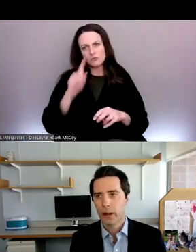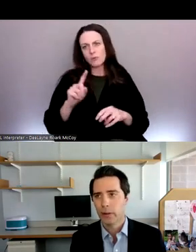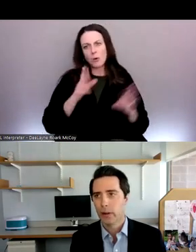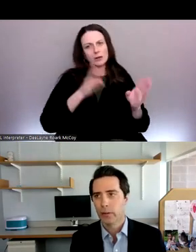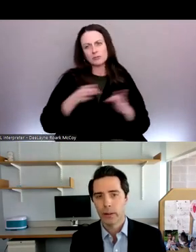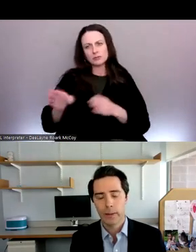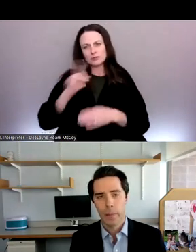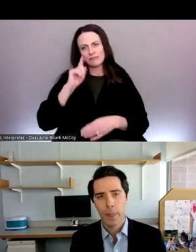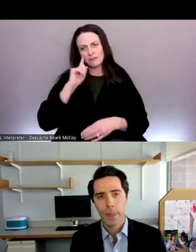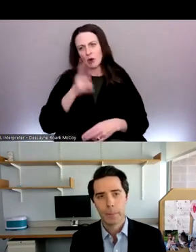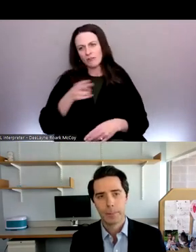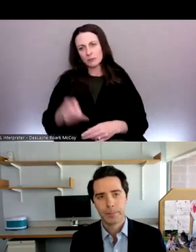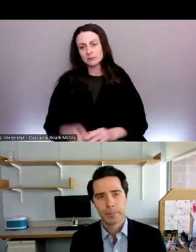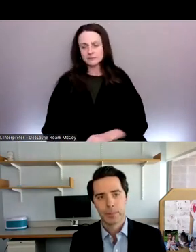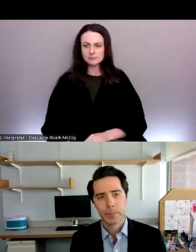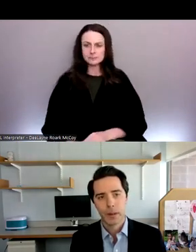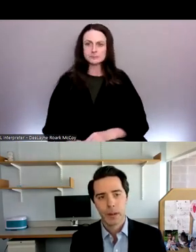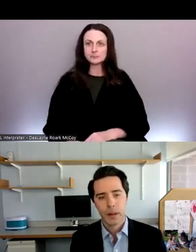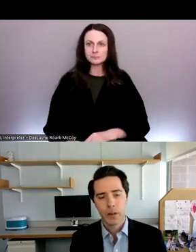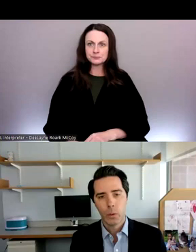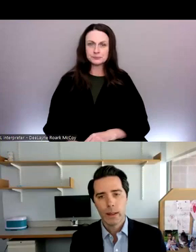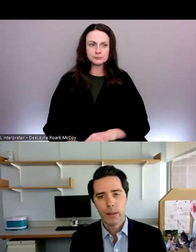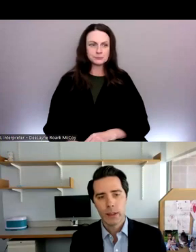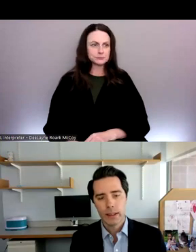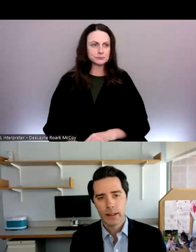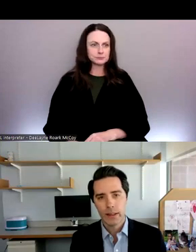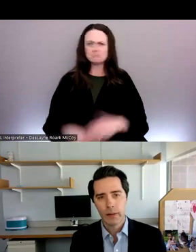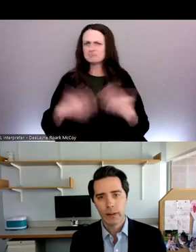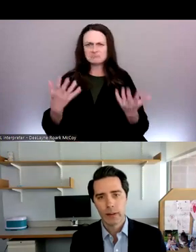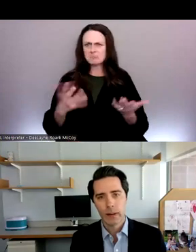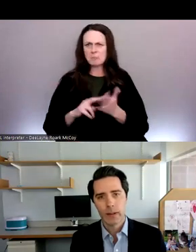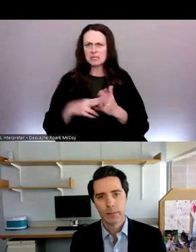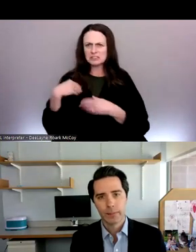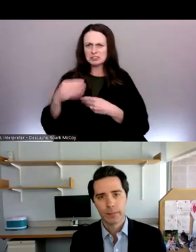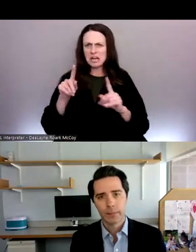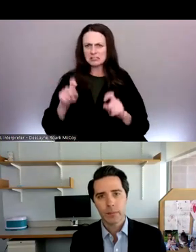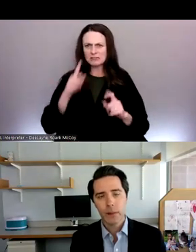are deaf or hard of hearing so what is genetic testing for hearing